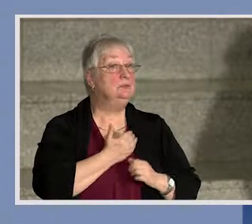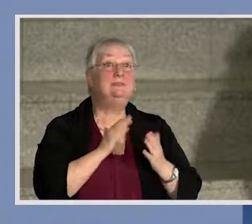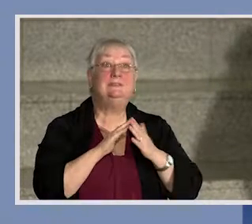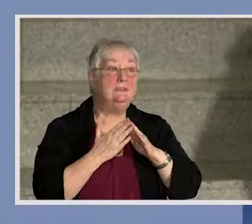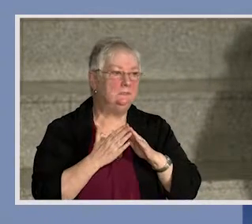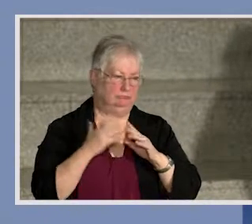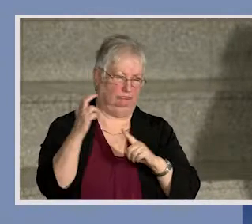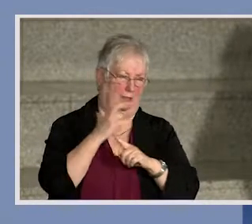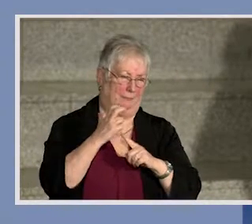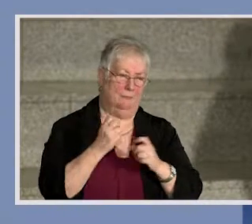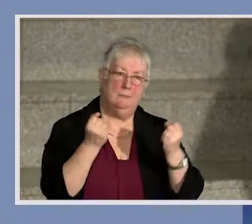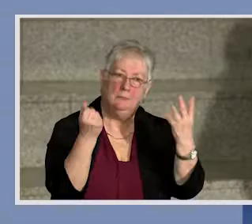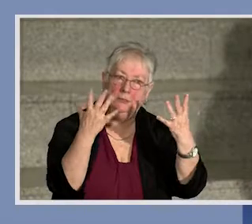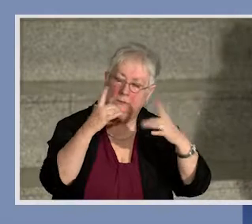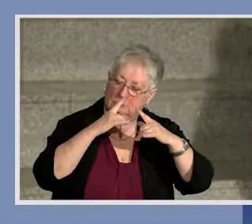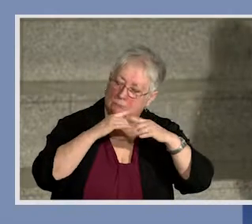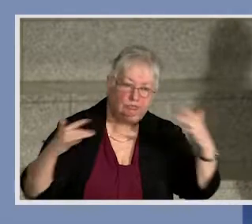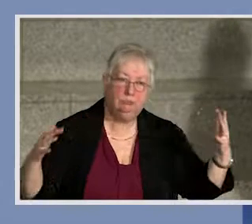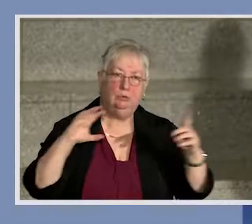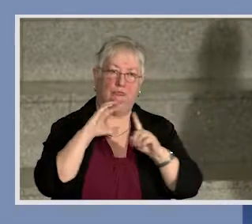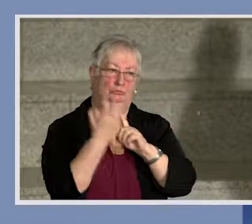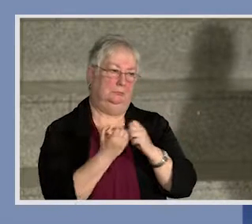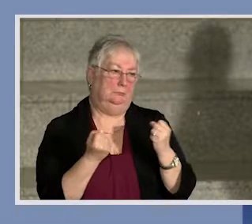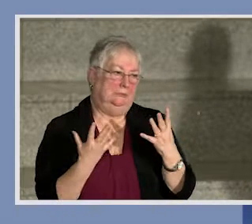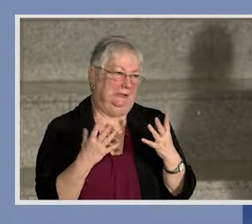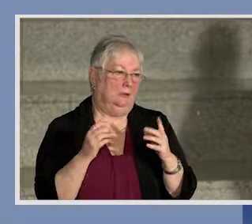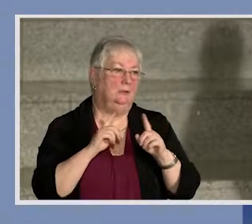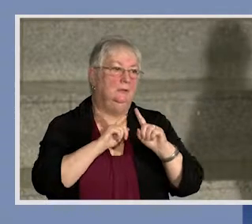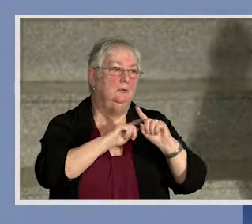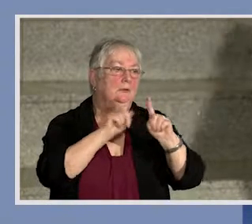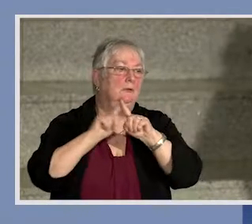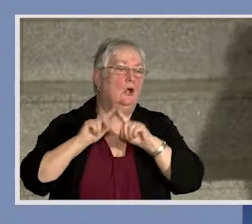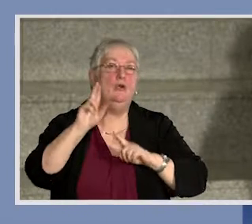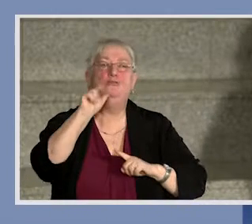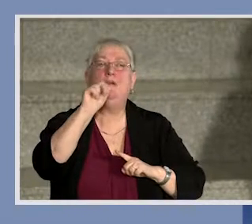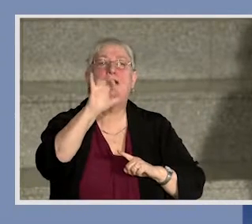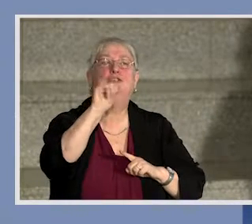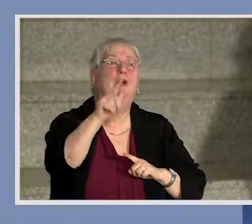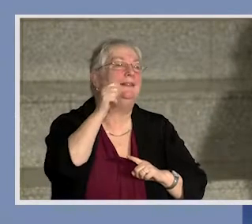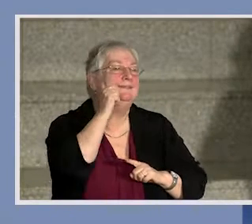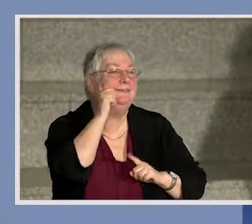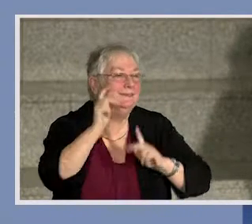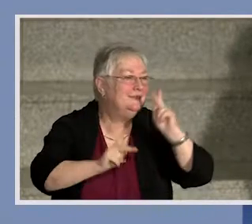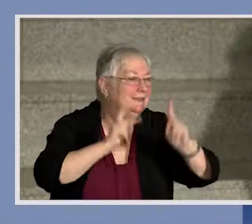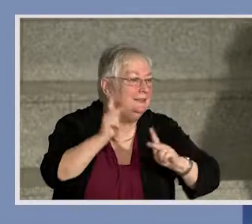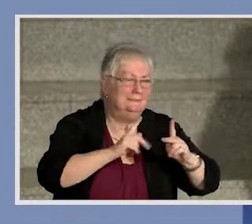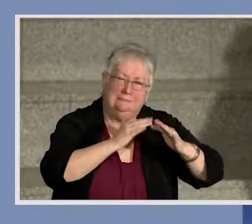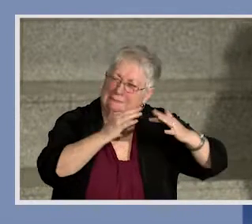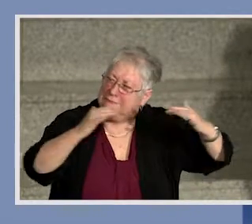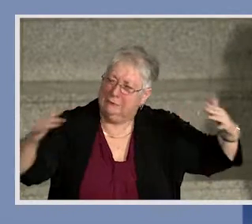AND AS YOU CAN SEE FROM THE SCREEN BESIDE ME, LAST YEAR THE MAYOR MADE UNPRECEDENTED INVESTMENTS IN EDUCATION FOR OUR